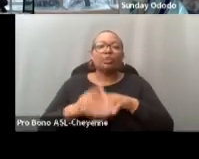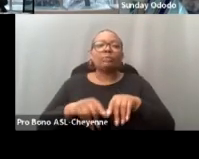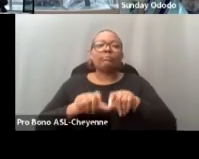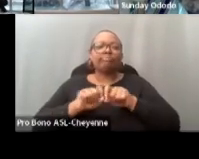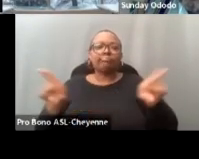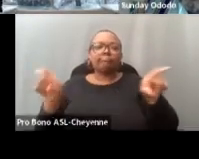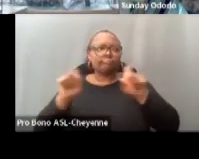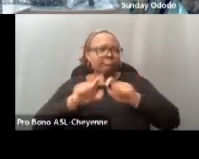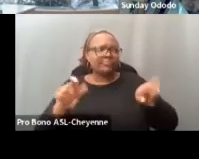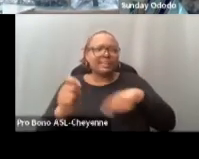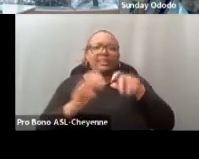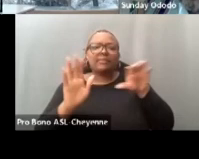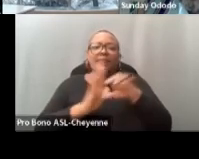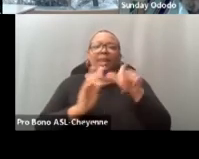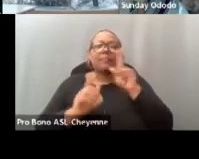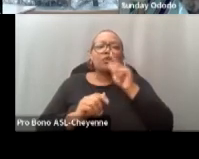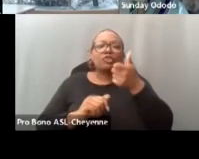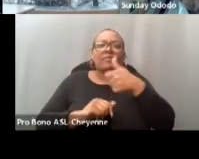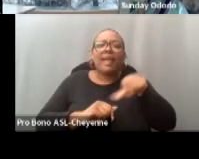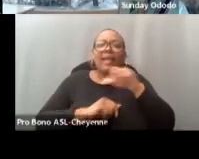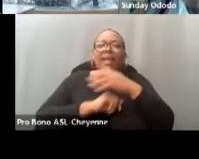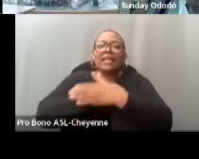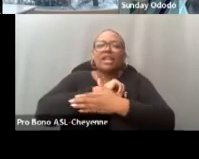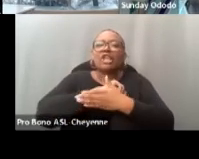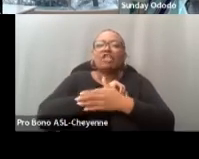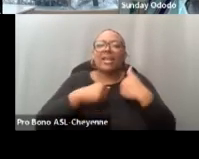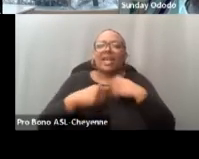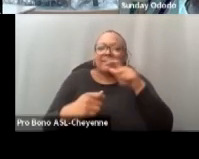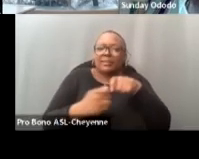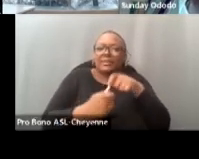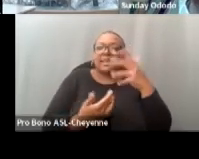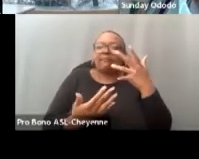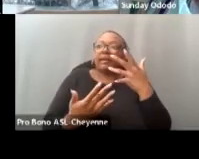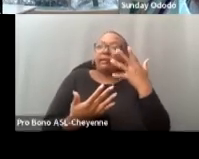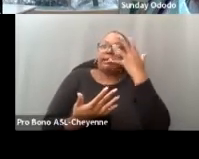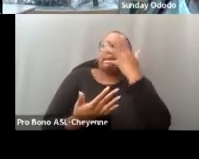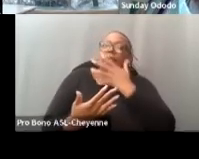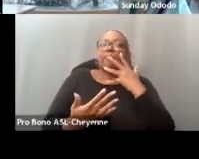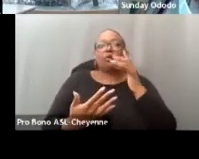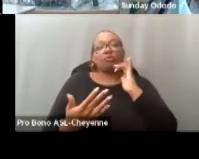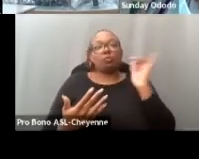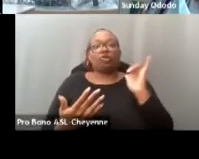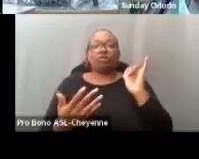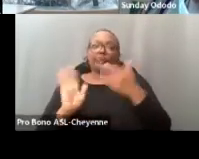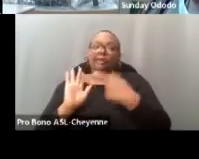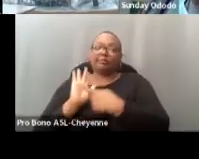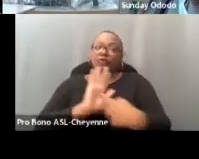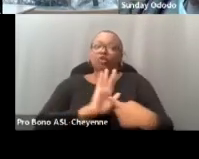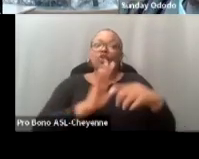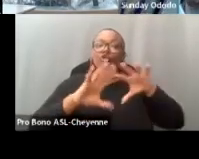You know, I'm not sure any country has a particular image, but you know, maybe some do.